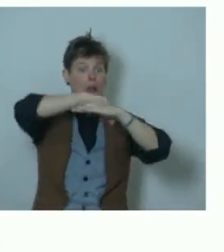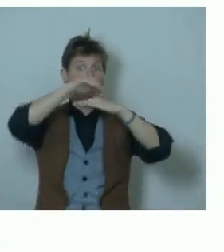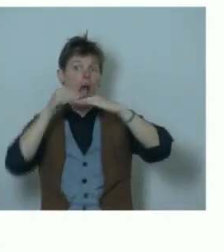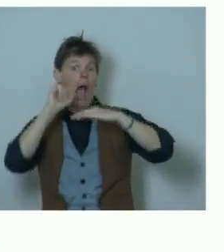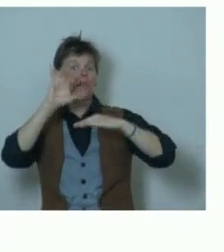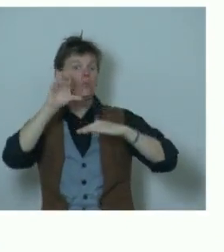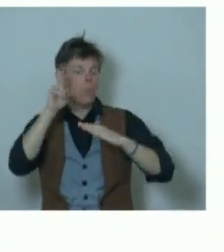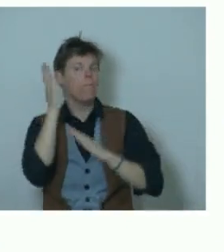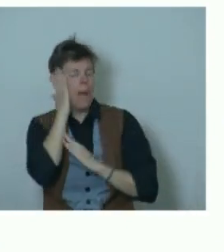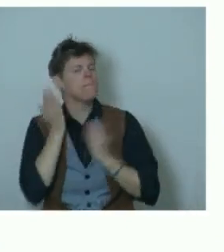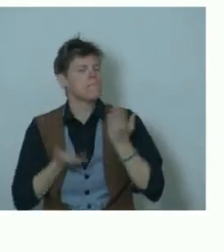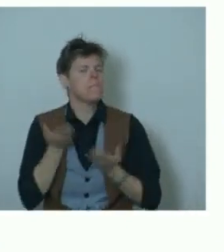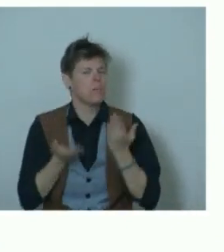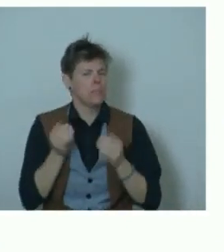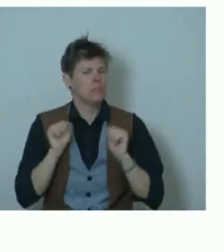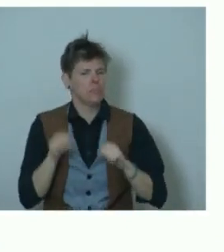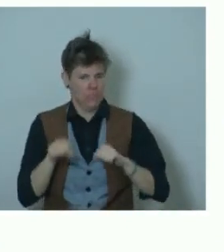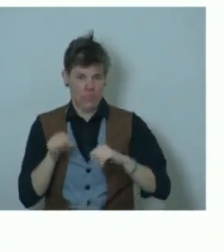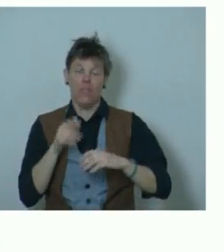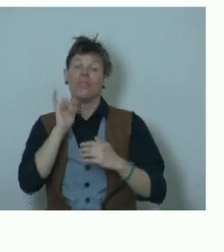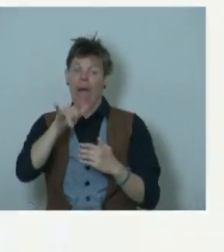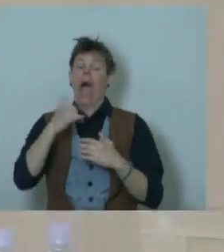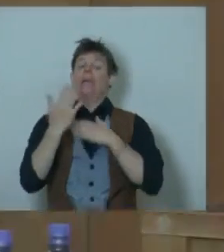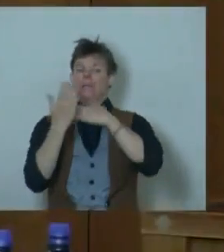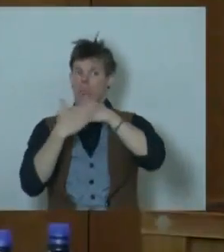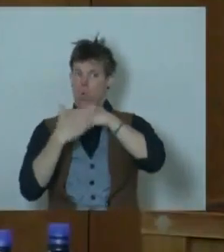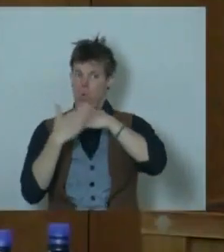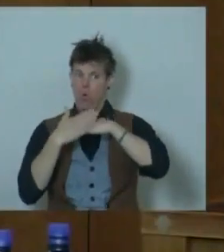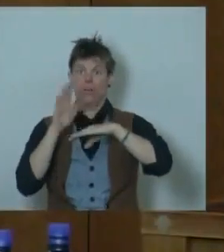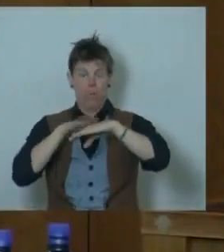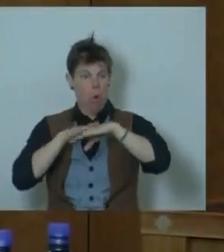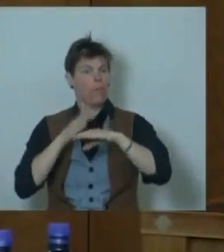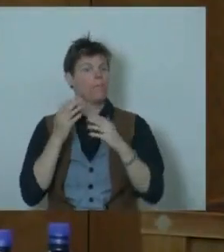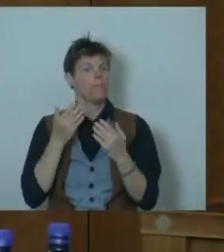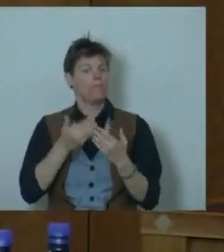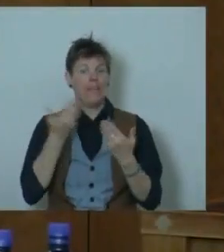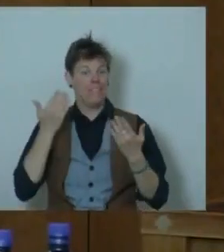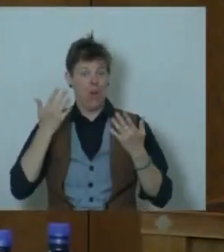THE ONLY PLACE WE MAY HAVE SOME RISK OF GOING OVER IS NEEDING MORE ADDITIONAL ICU BEDS.